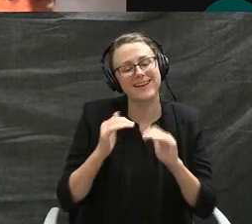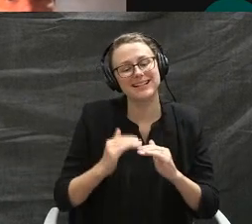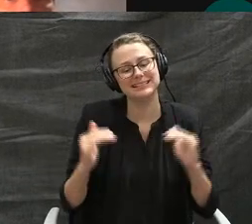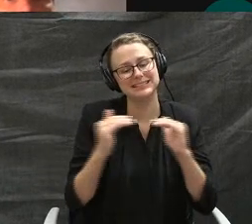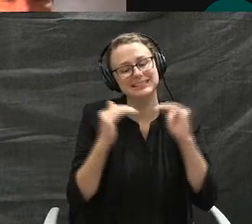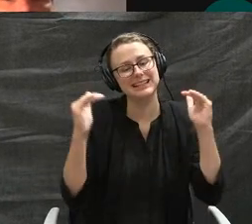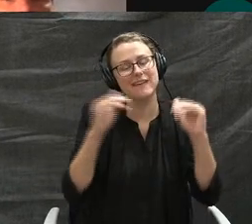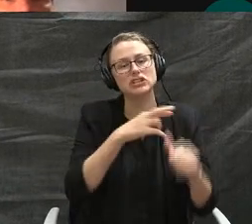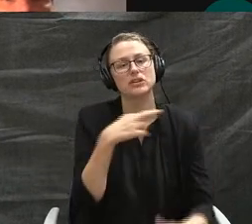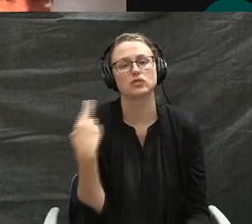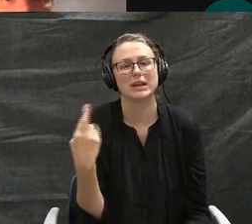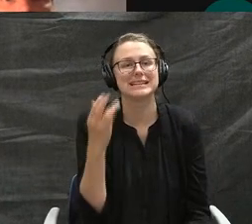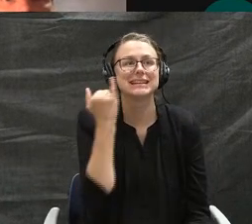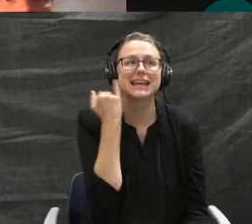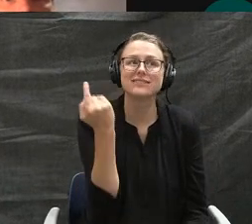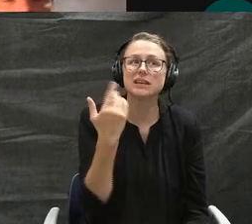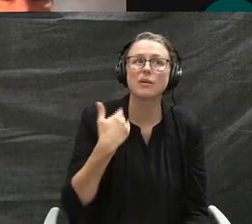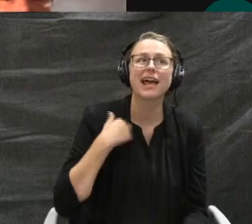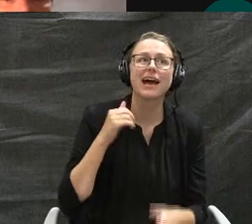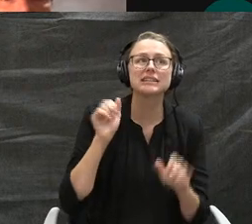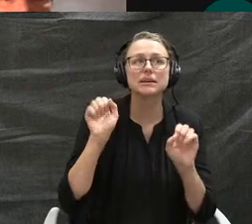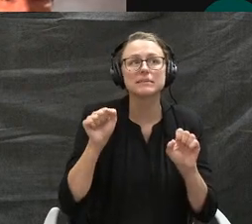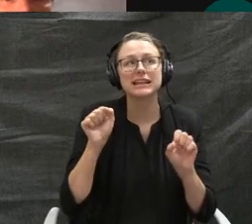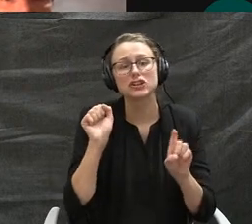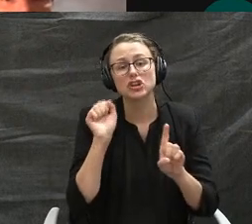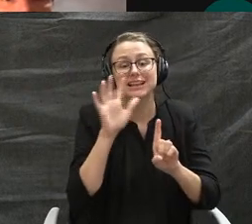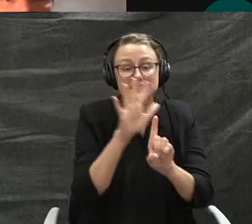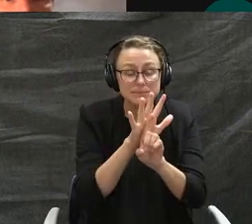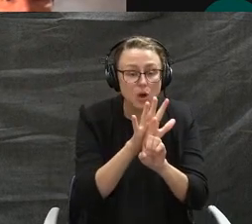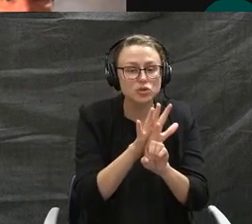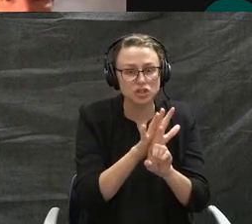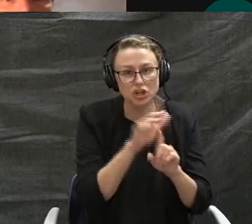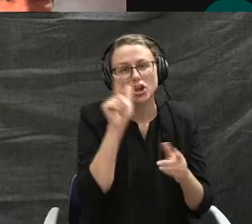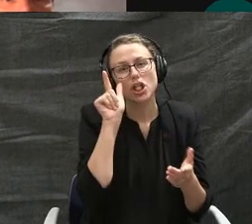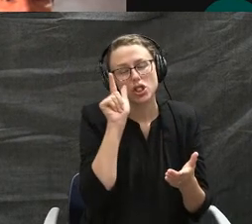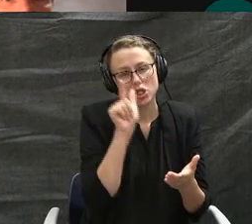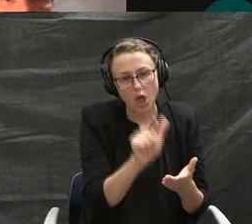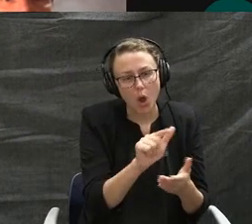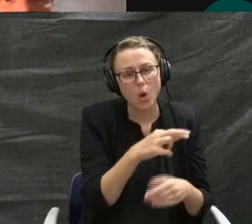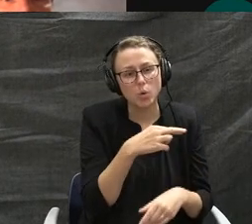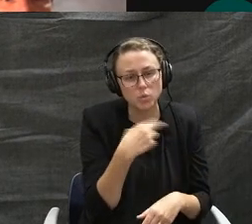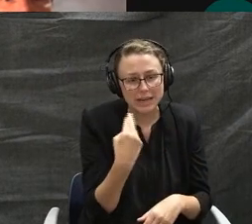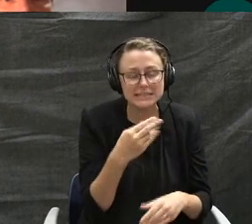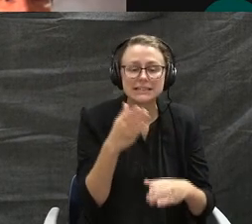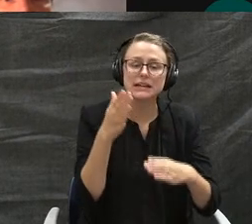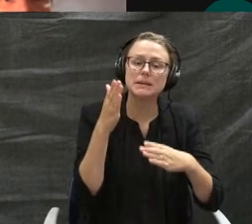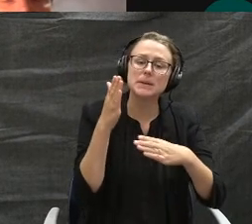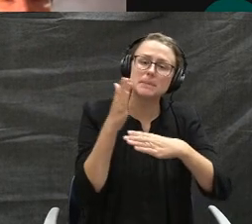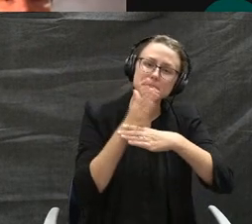when somebody has a potential exposure, there are looking at low risk levels, medium risk levels and high risk levels.